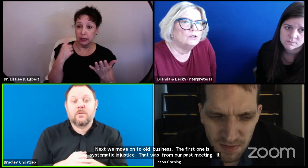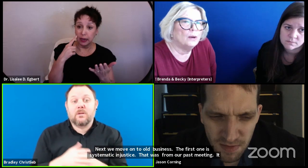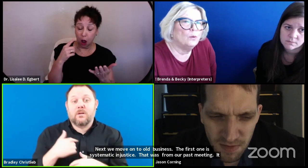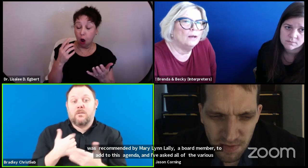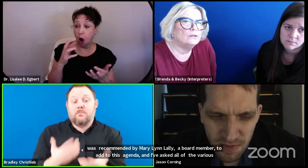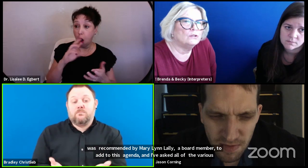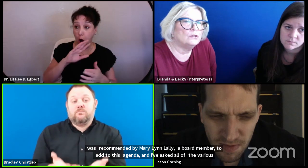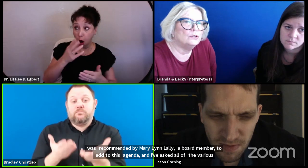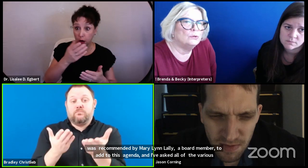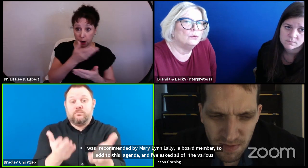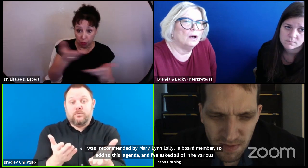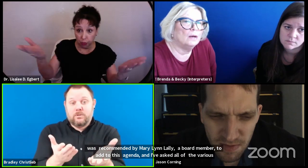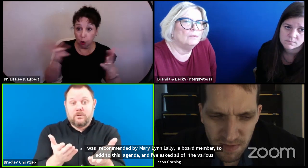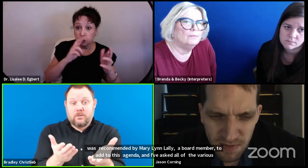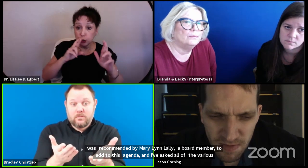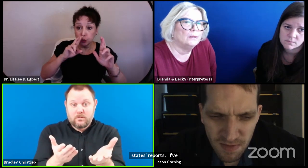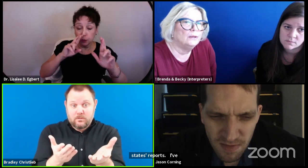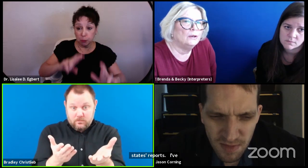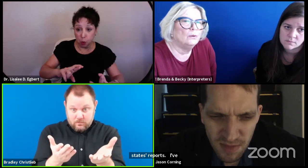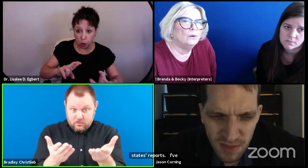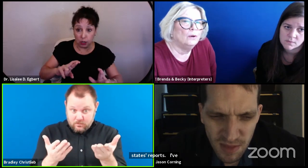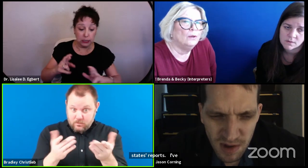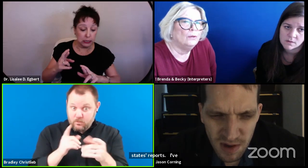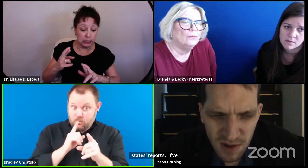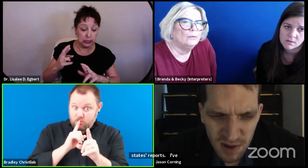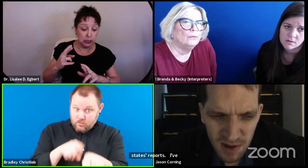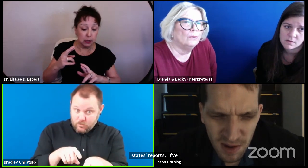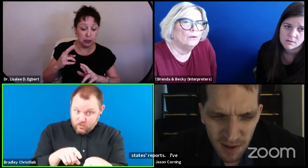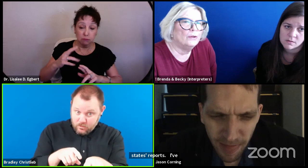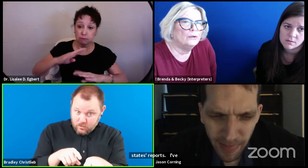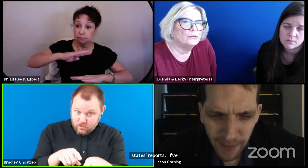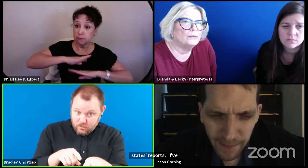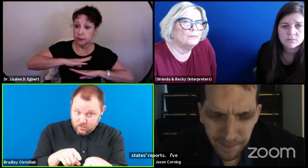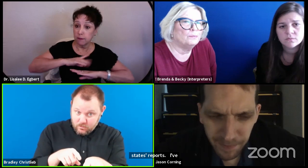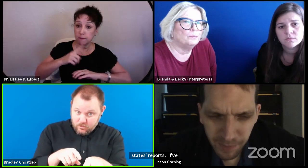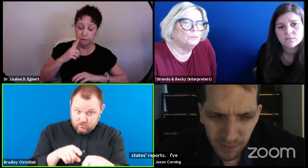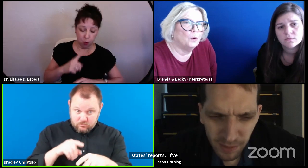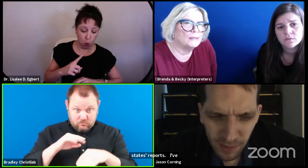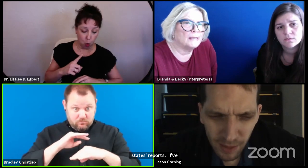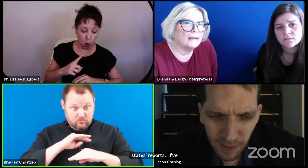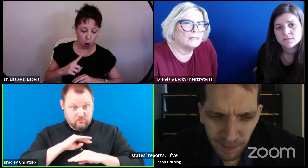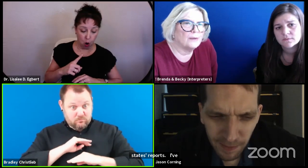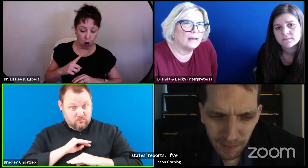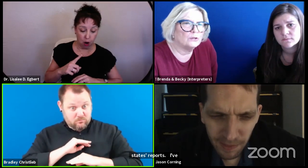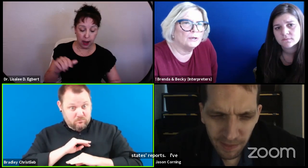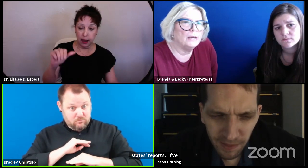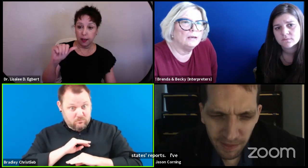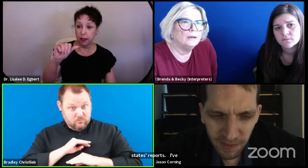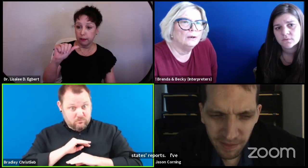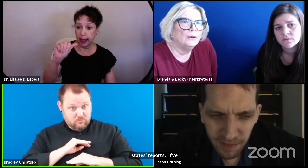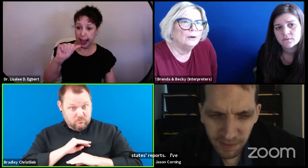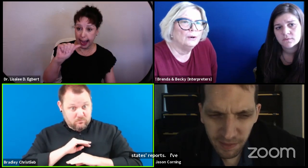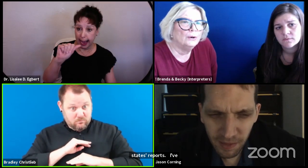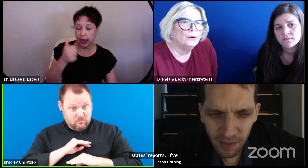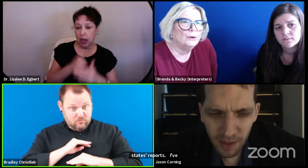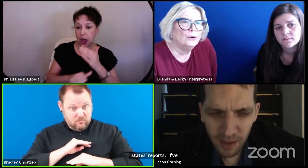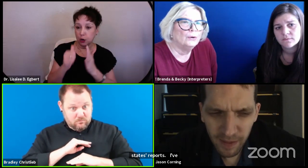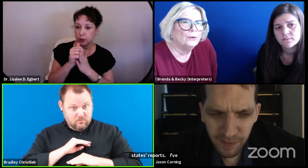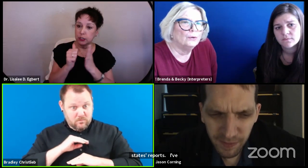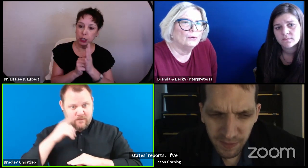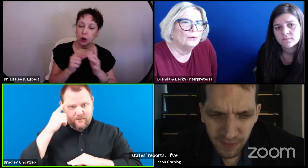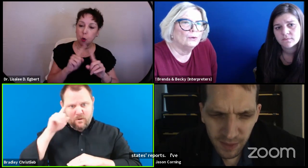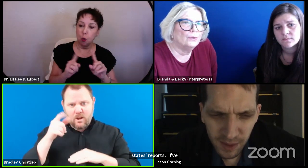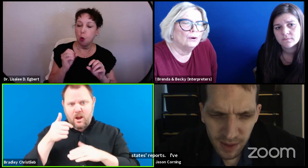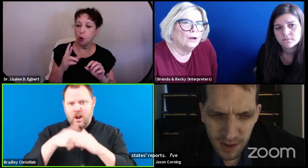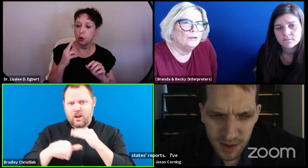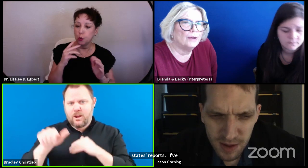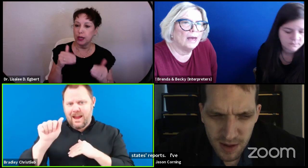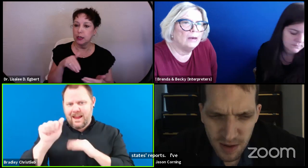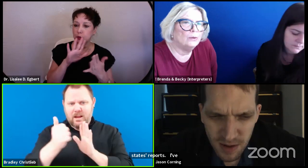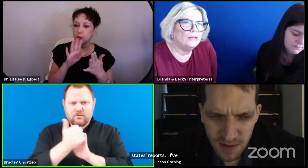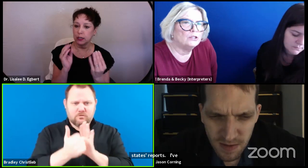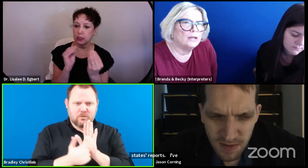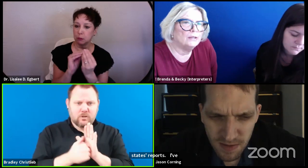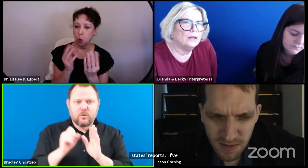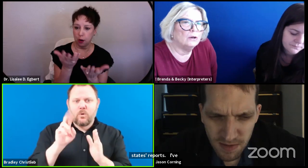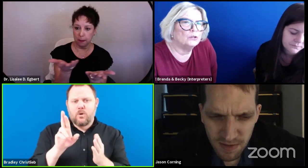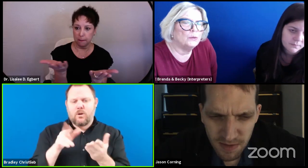So I want to, you know, are those reports satisfactory under a on the agenda or do we